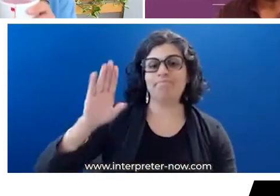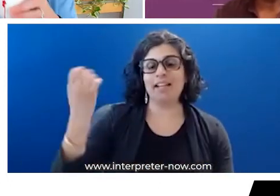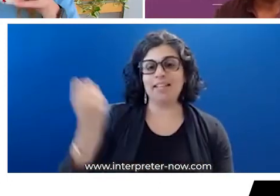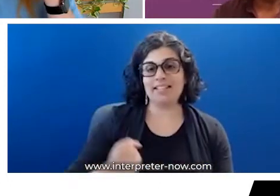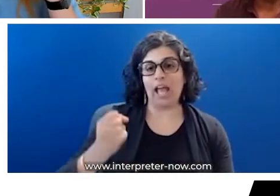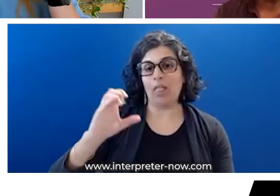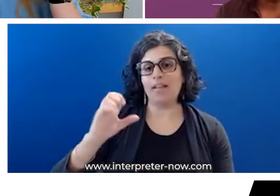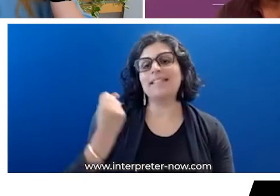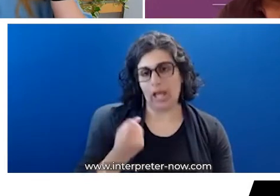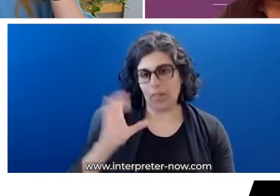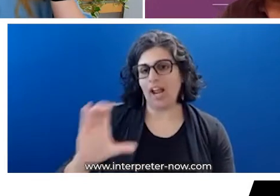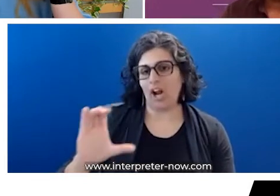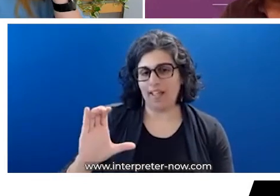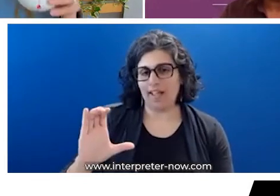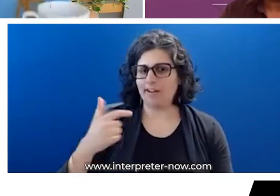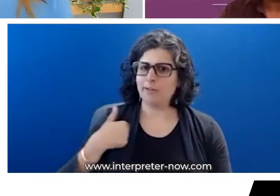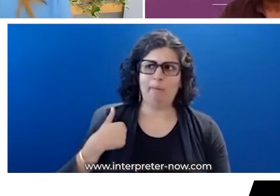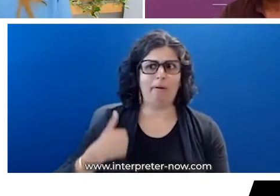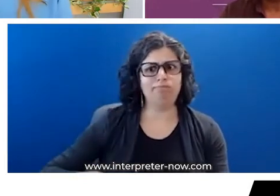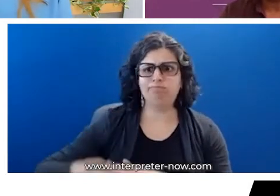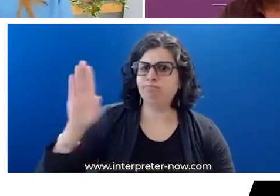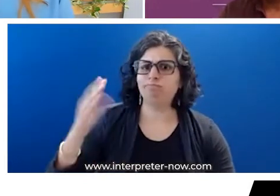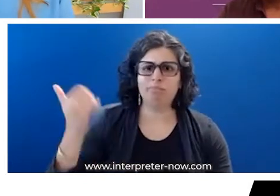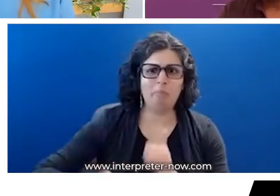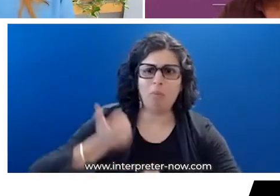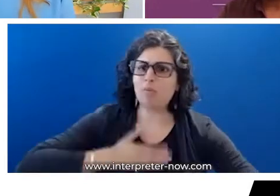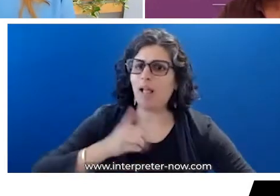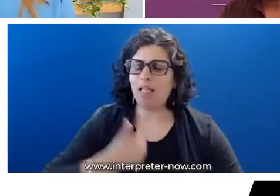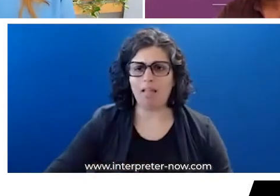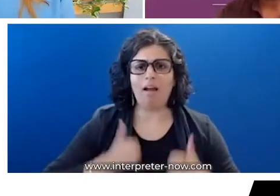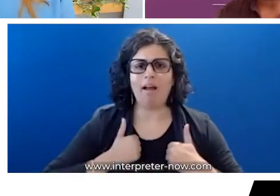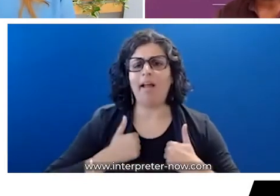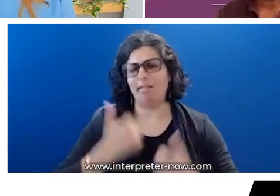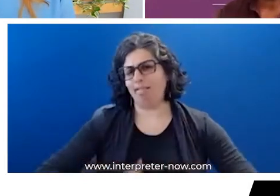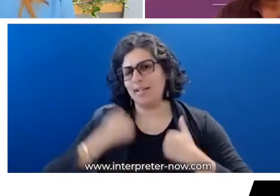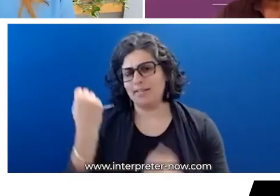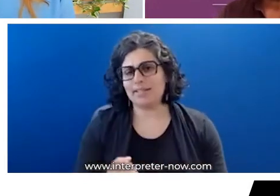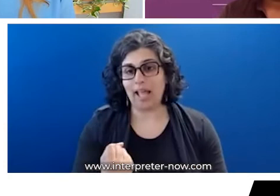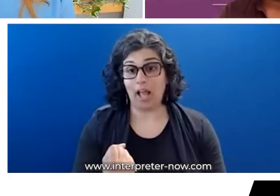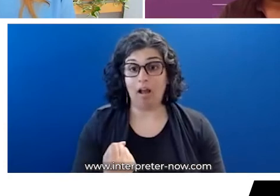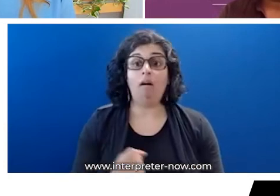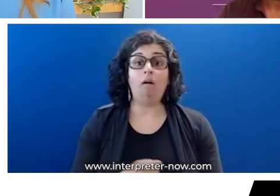I've been in the south the majority of my life. Specifically, I grew up in a small town called Belton.